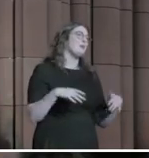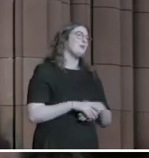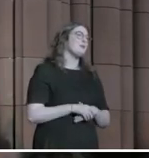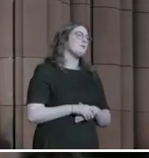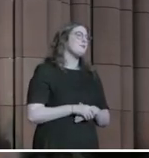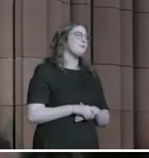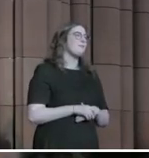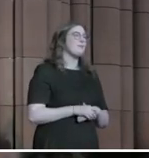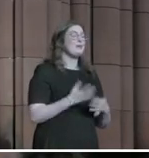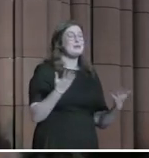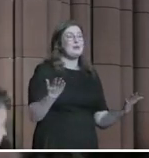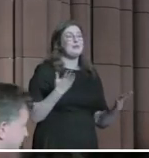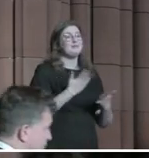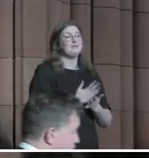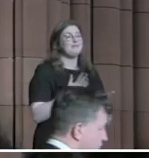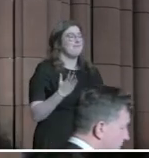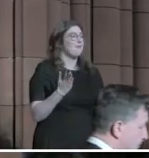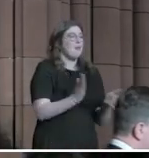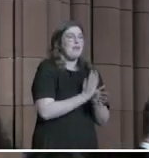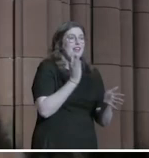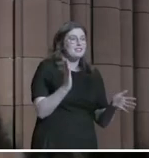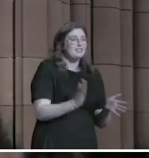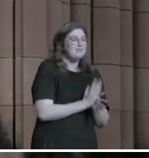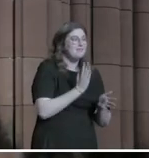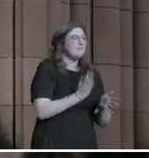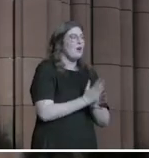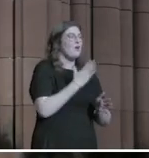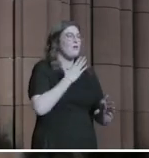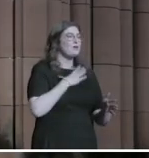It is with great pleasure Executive Dean that with the authority of Senate,